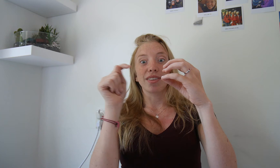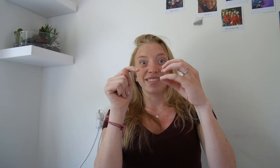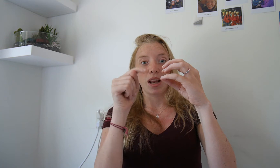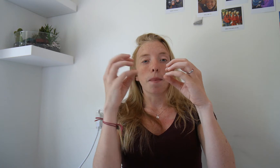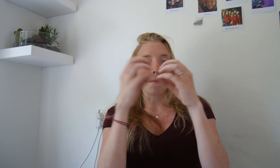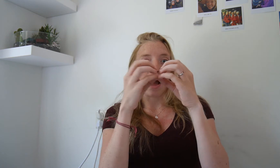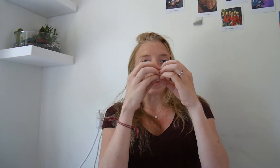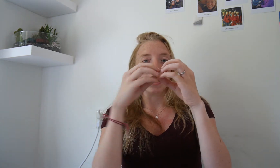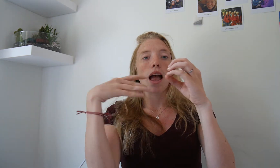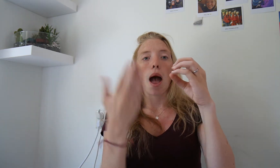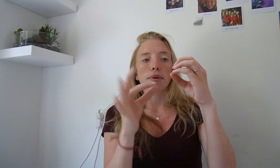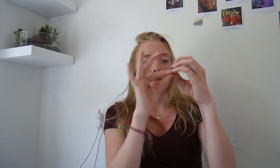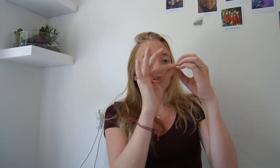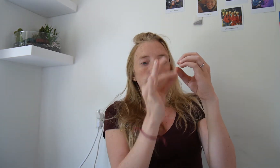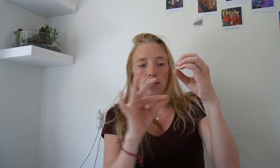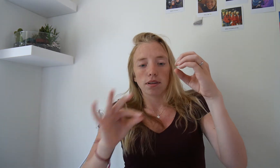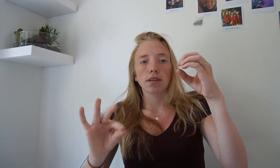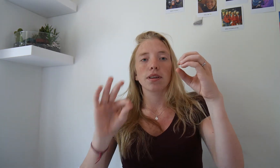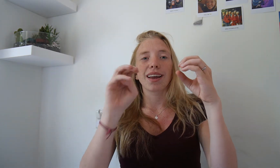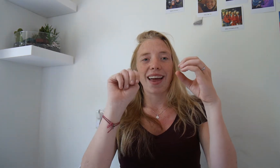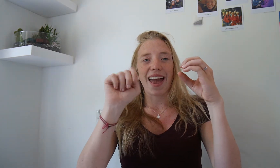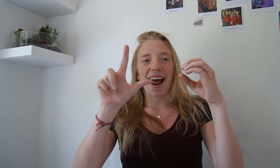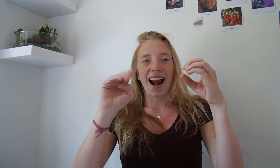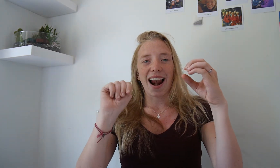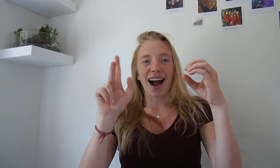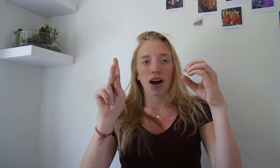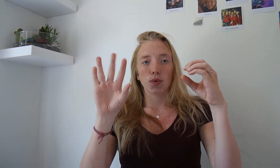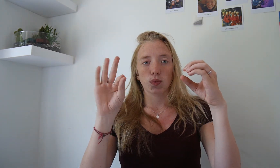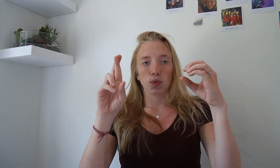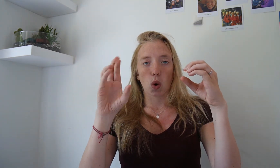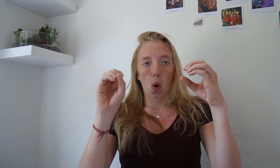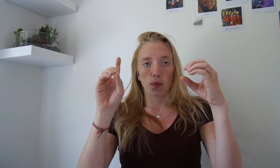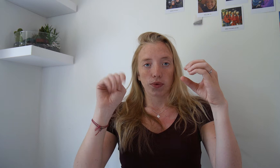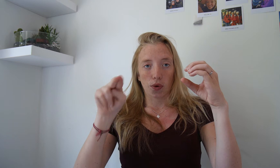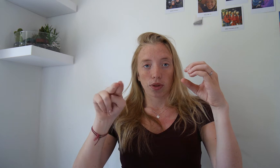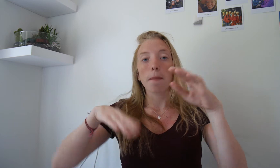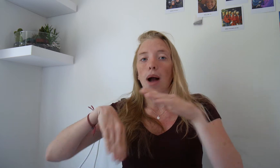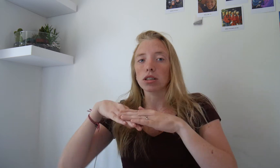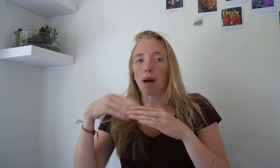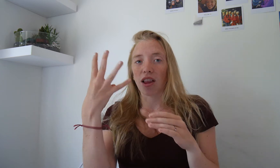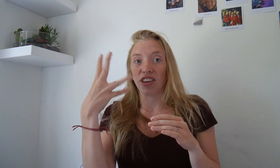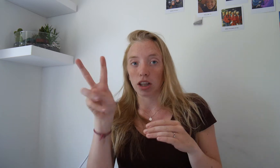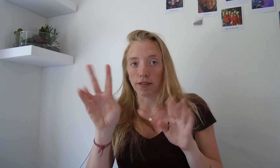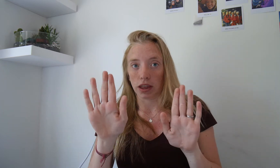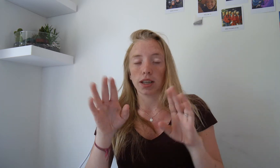The magnet also has a kind of rope attached: electrodes. There are a maximum of 24 electrodes.